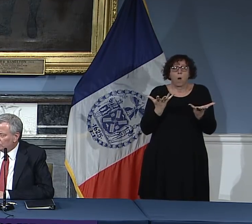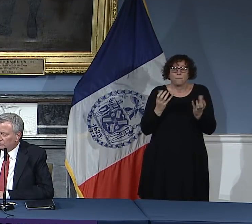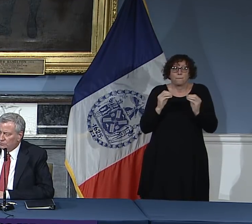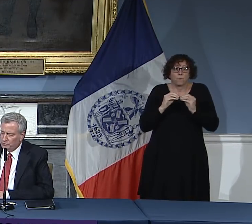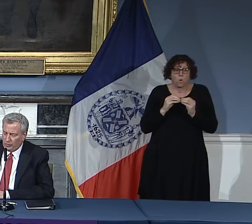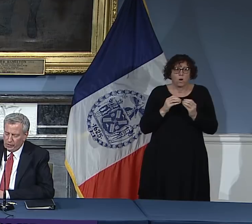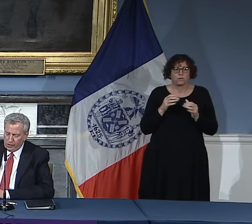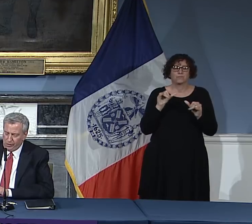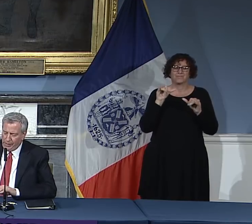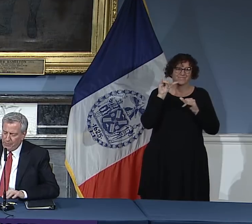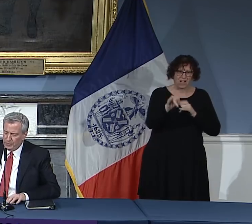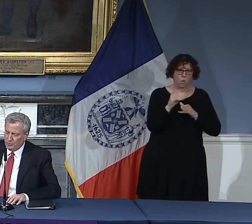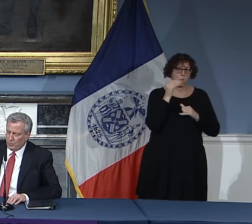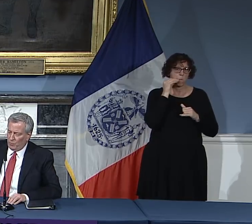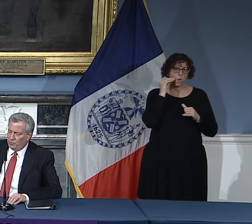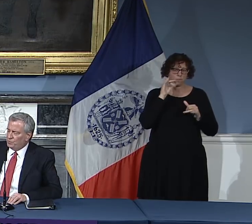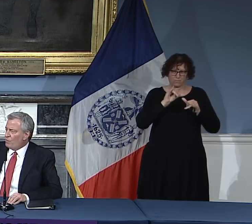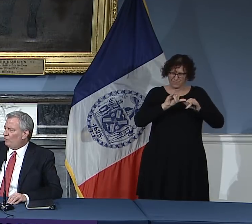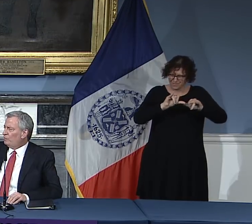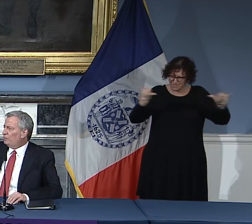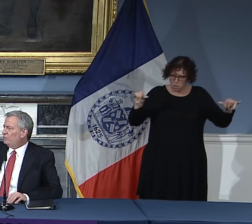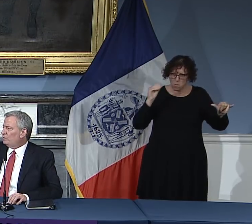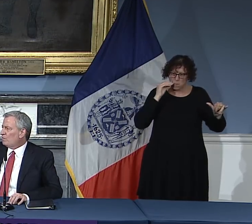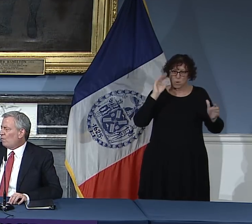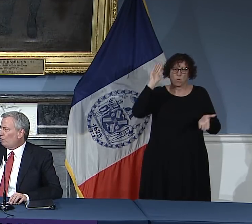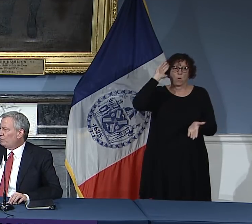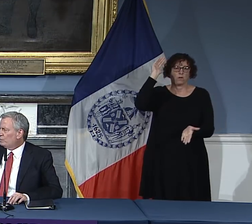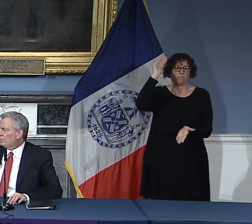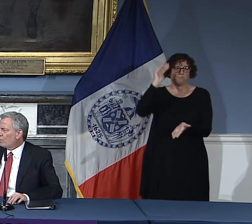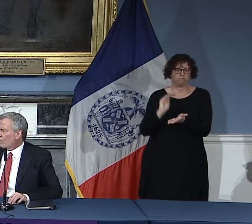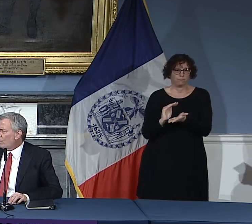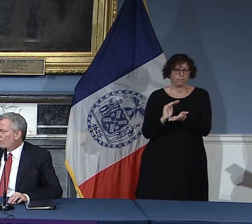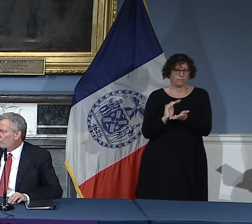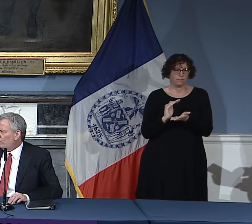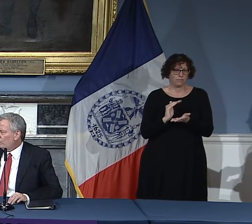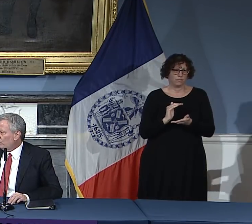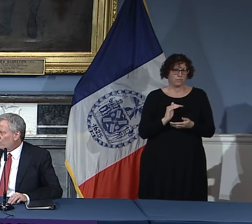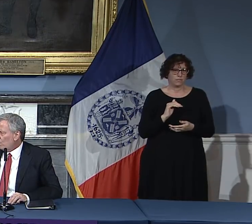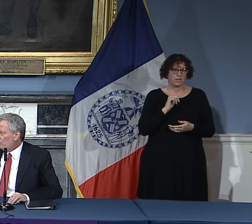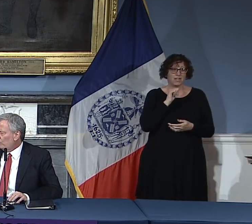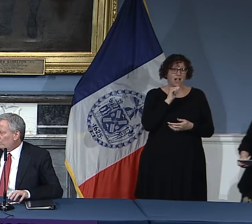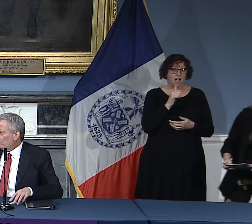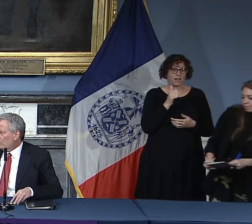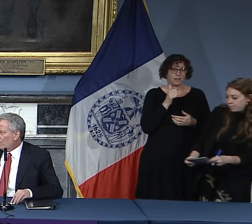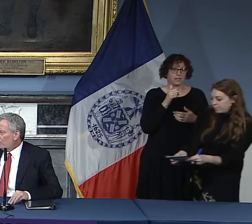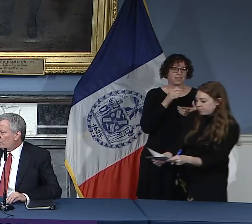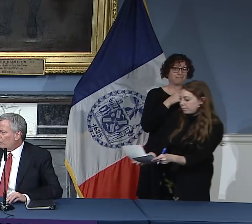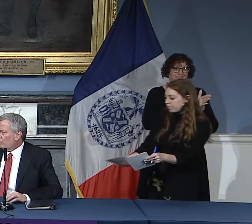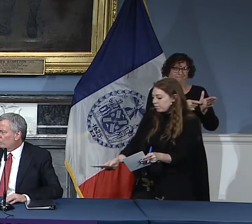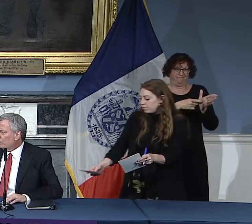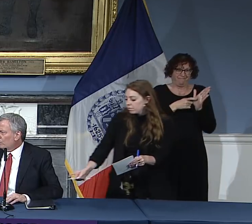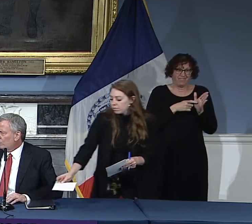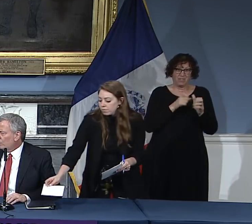AND DOING MORE MEANS STAYING MHOE. IF YOU ARE NOT AN